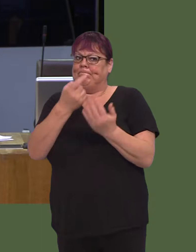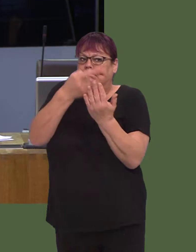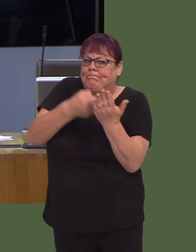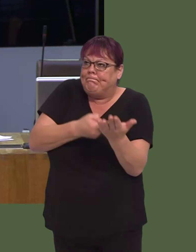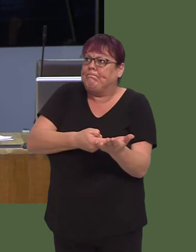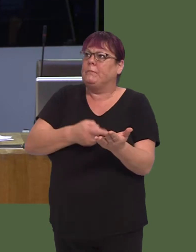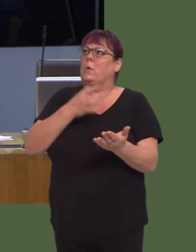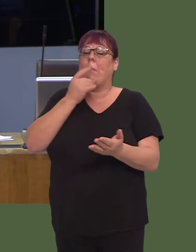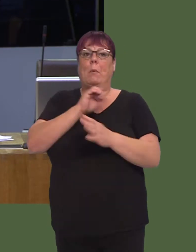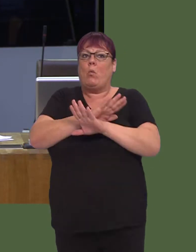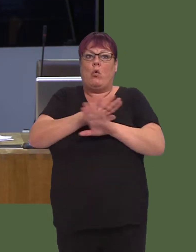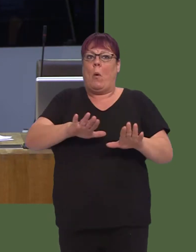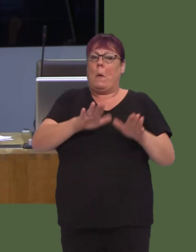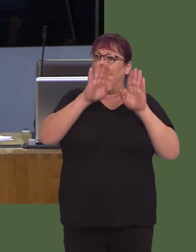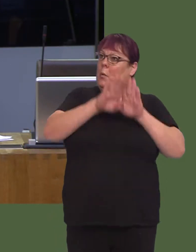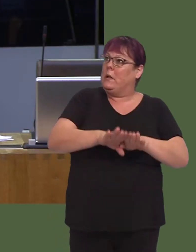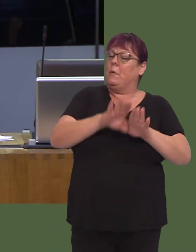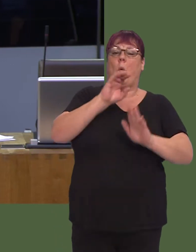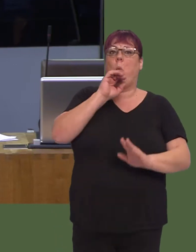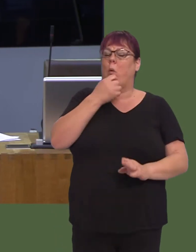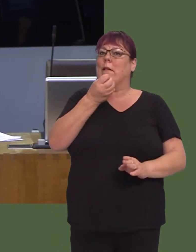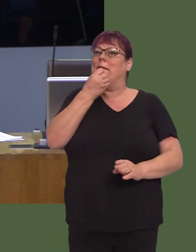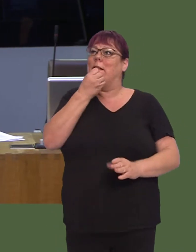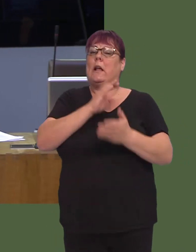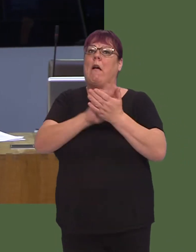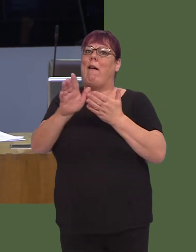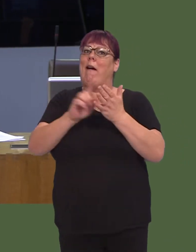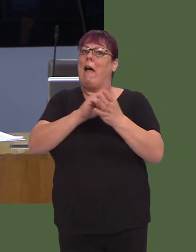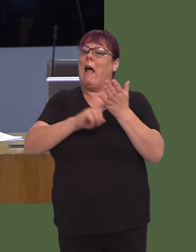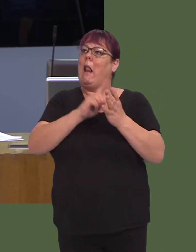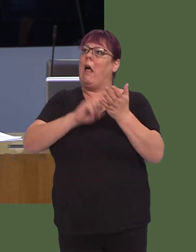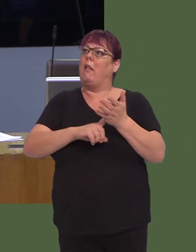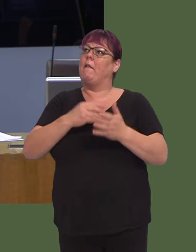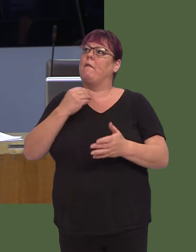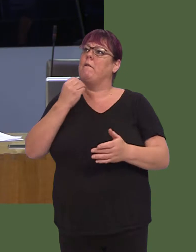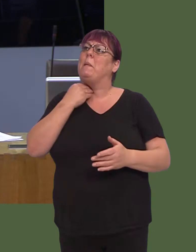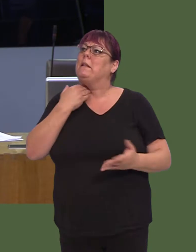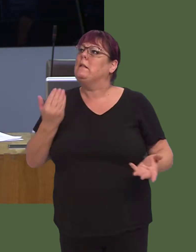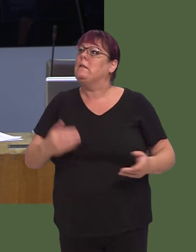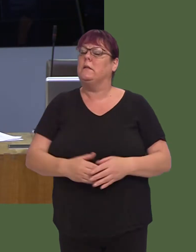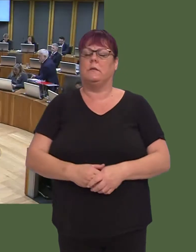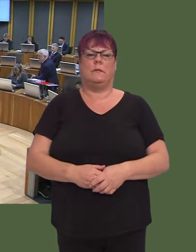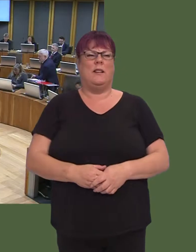here in Wales so that people who are not practising Muslims do not unwittingly end up eating halal food?